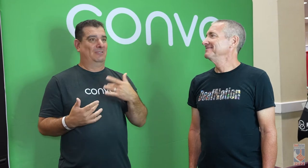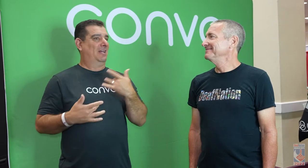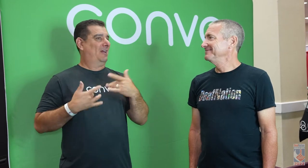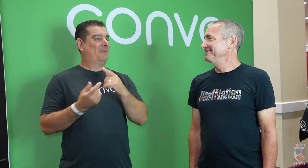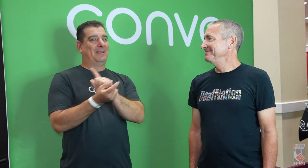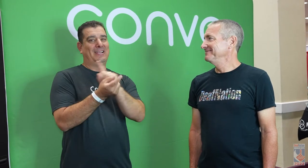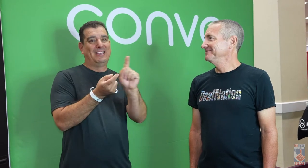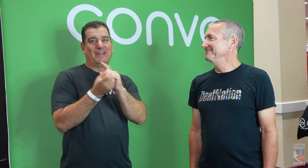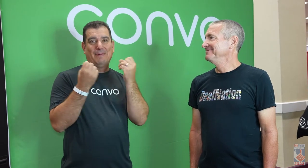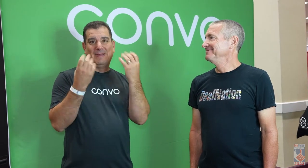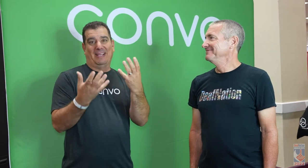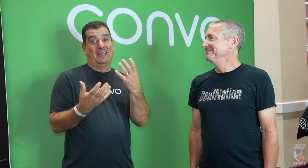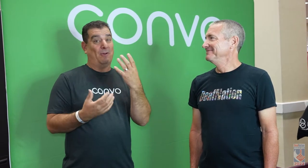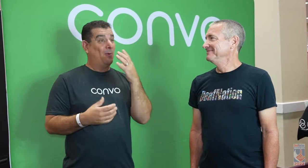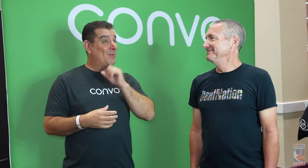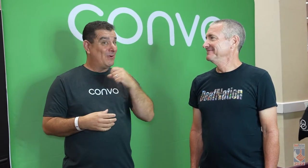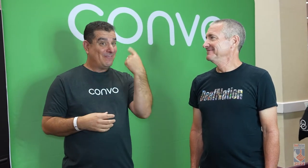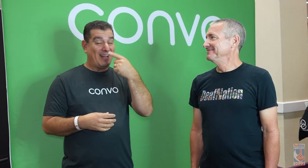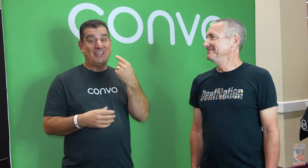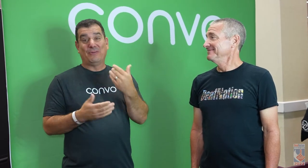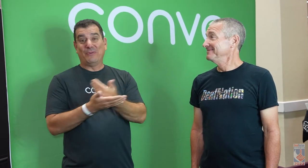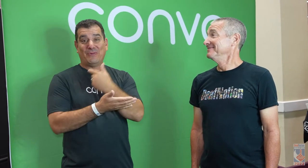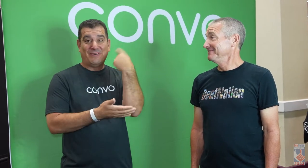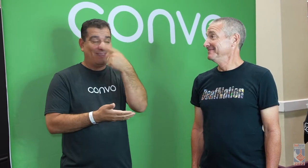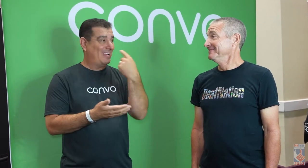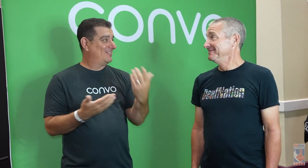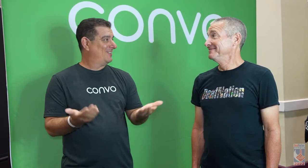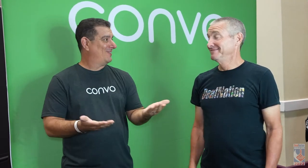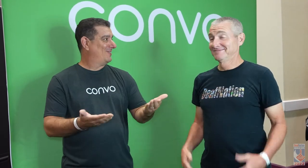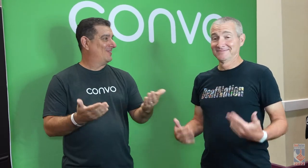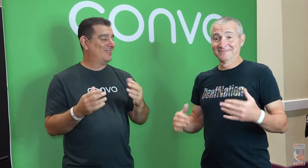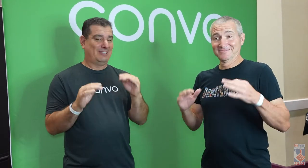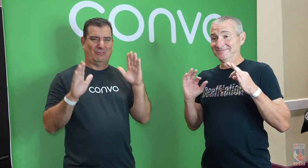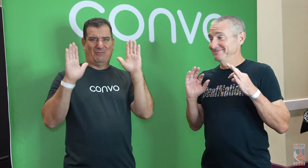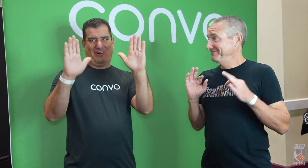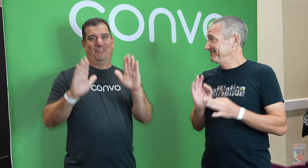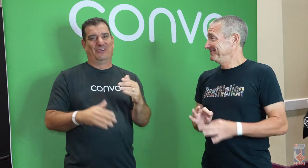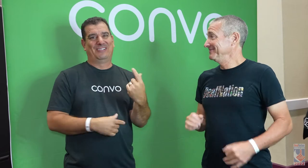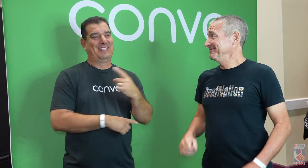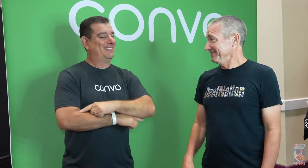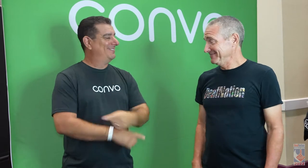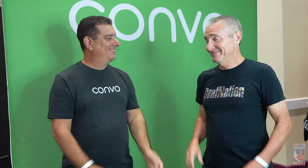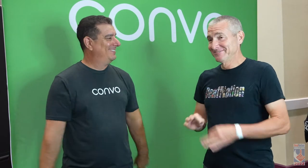So I’m excited to see many old faces and many new faces here. It’s been a wonderful day.